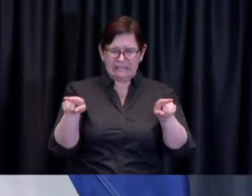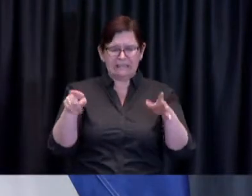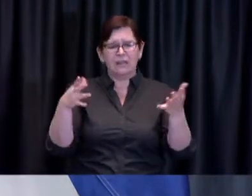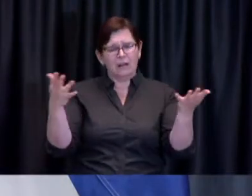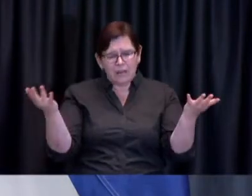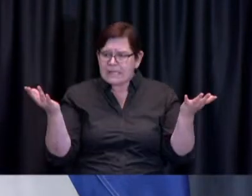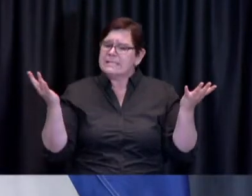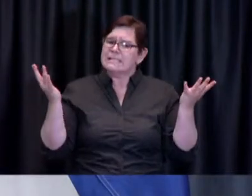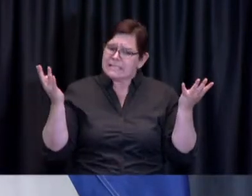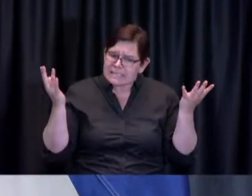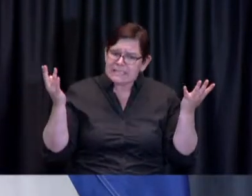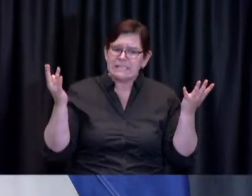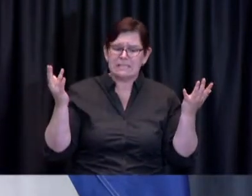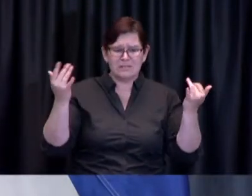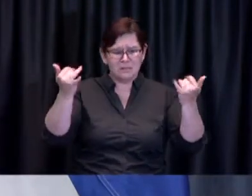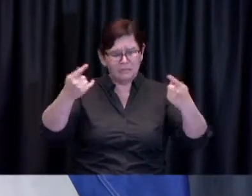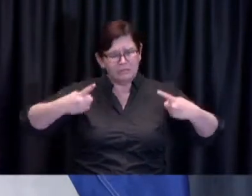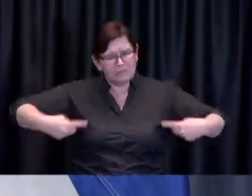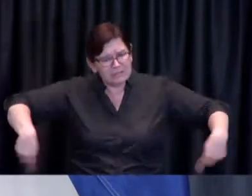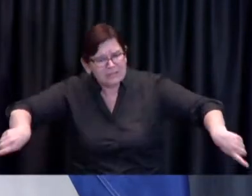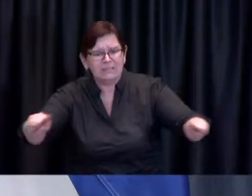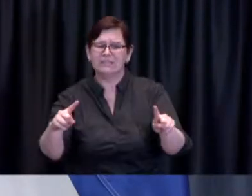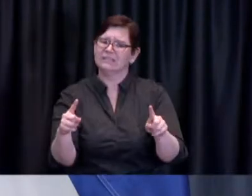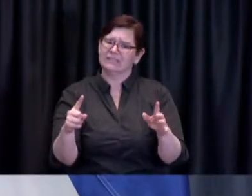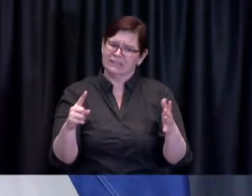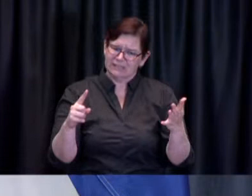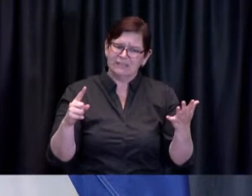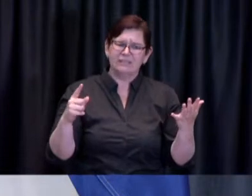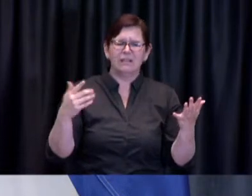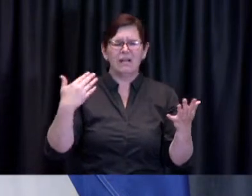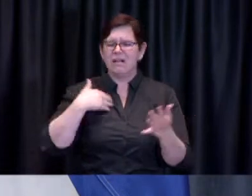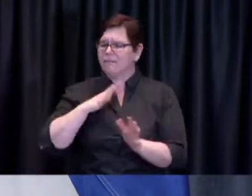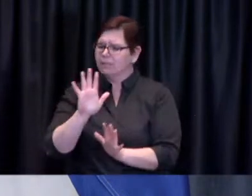all hold their views founded in many cases on a fear for their loved ones